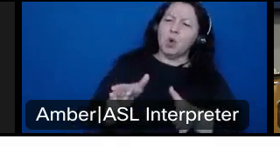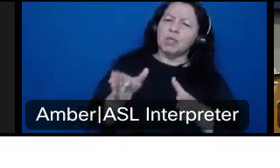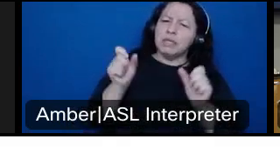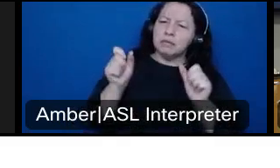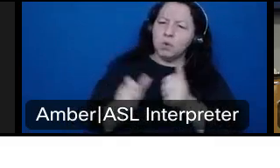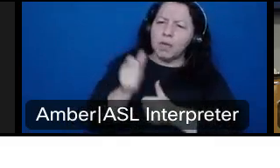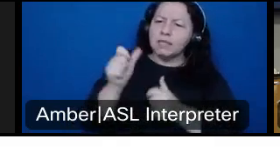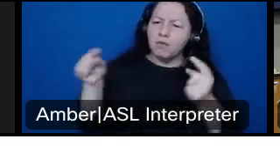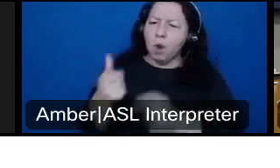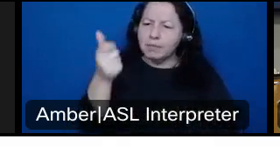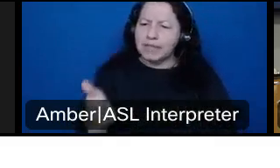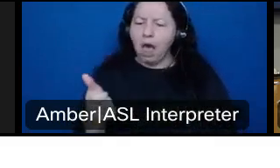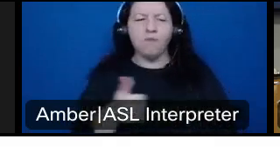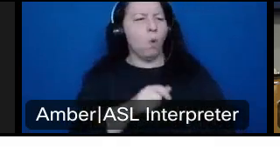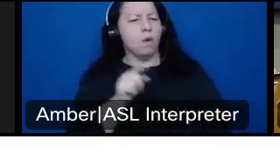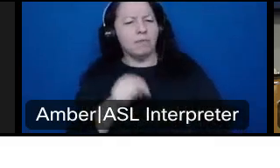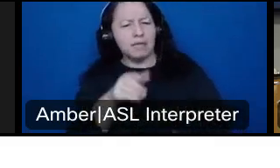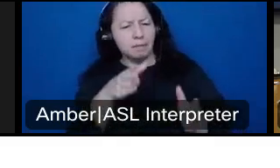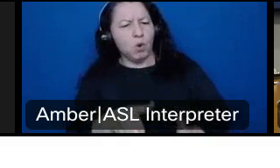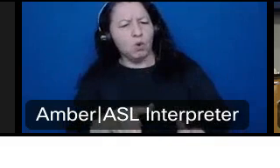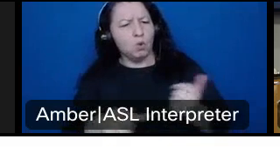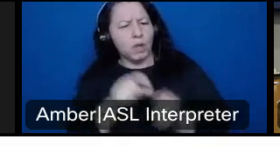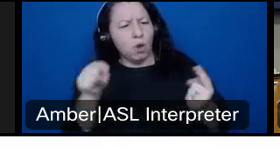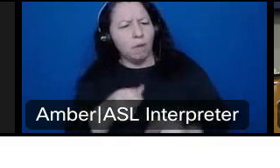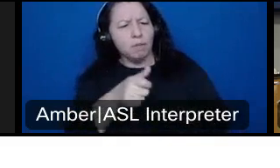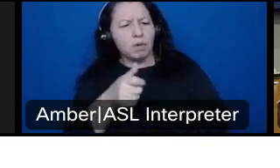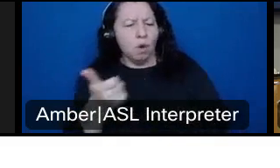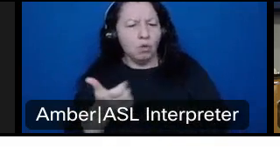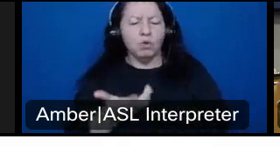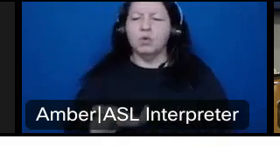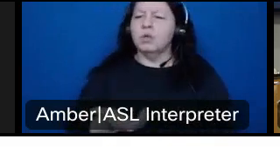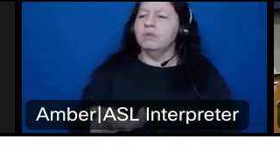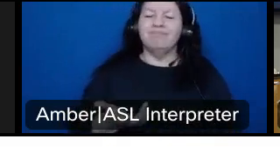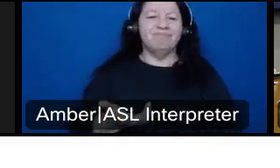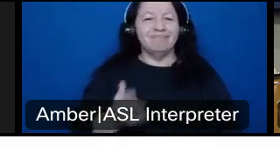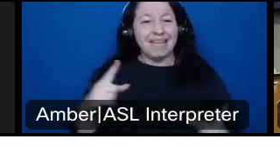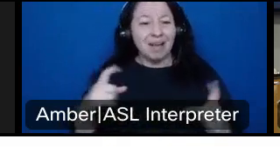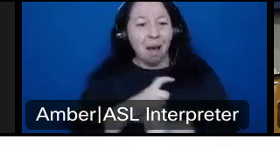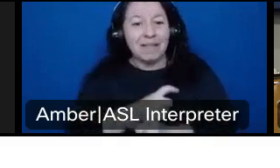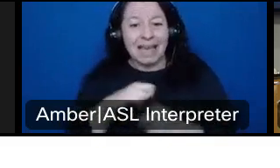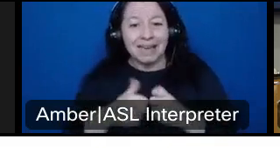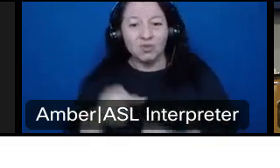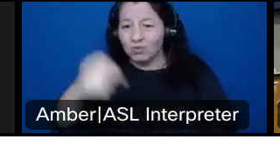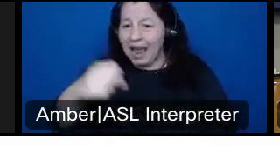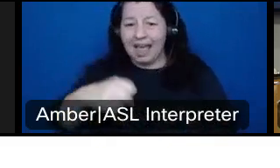So we've, I've been trying as much as I can it's a complicated issue. And people are entitled to their views of it.